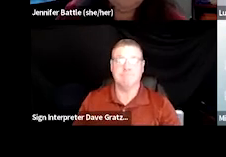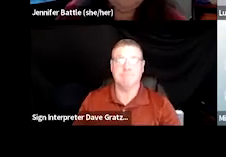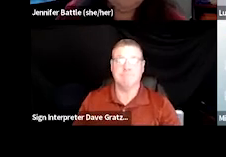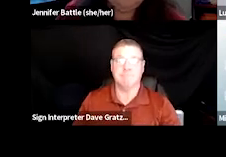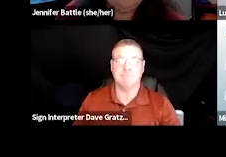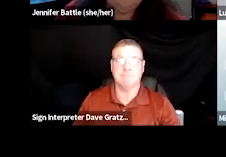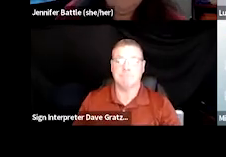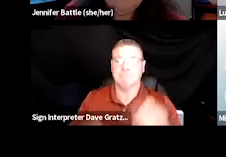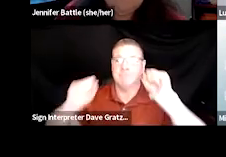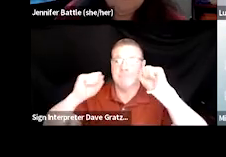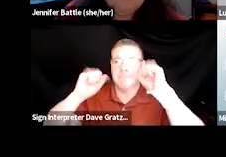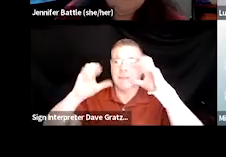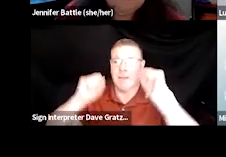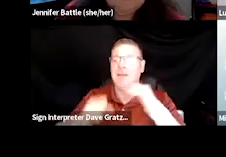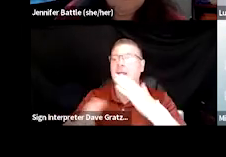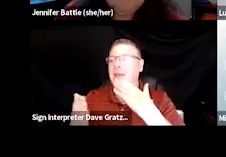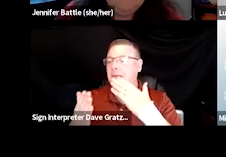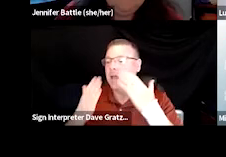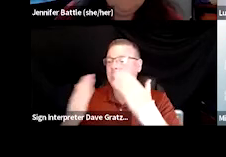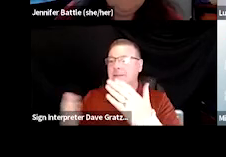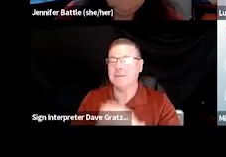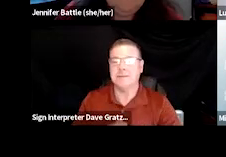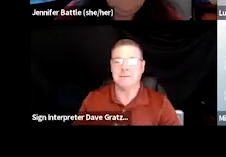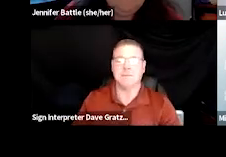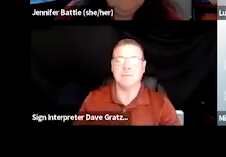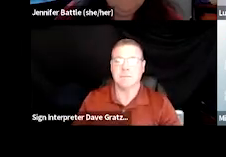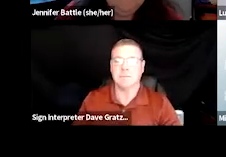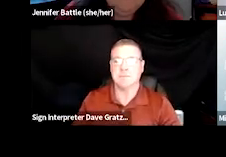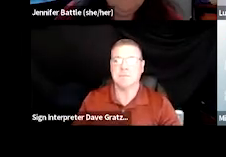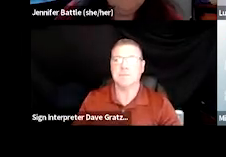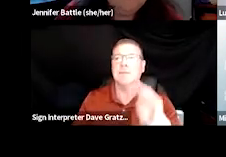Awesome, thank you to Miss Pierre-Carr, Miss Battle,